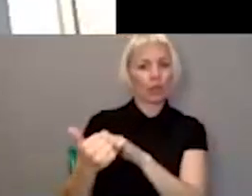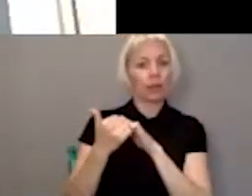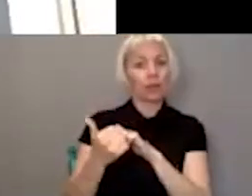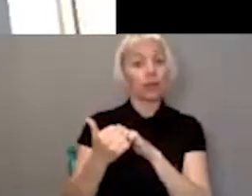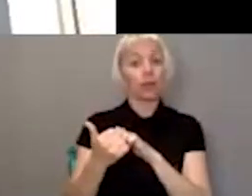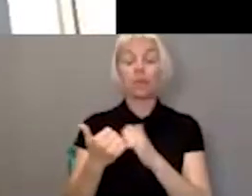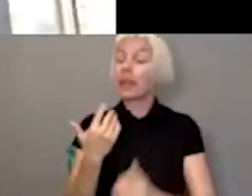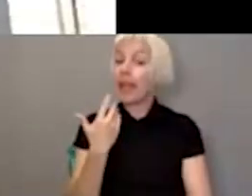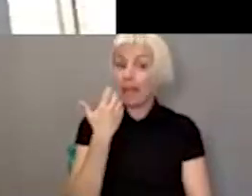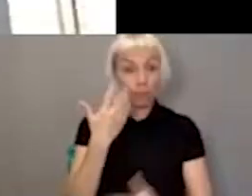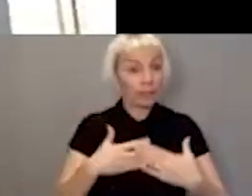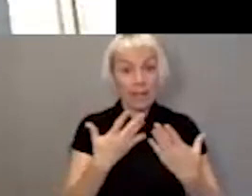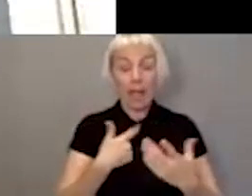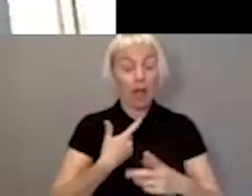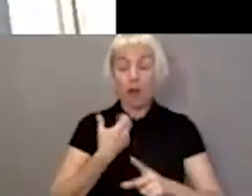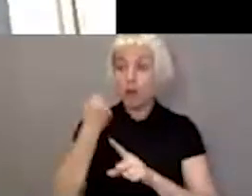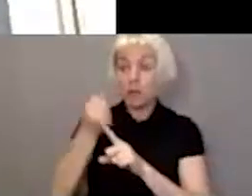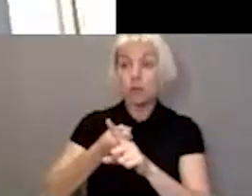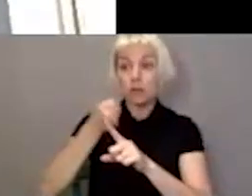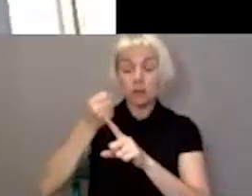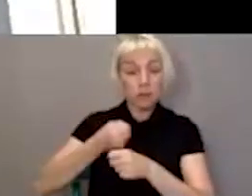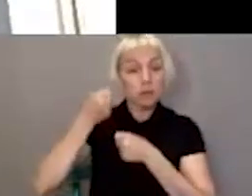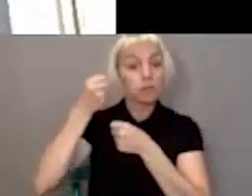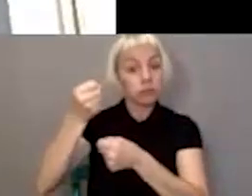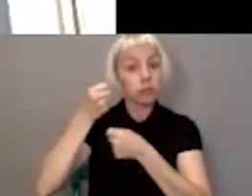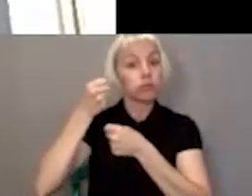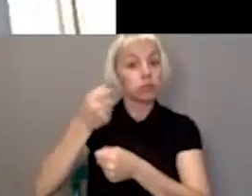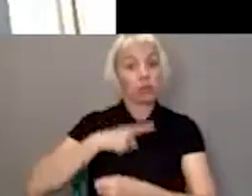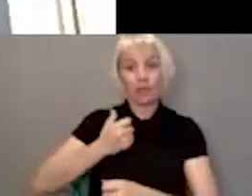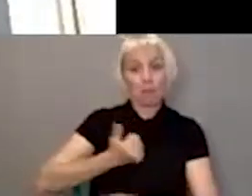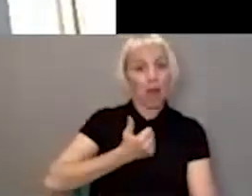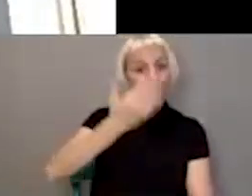Elders in that space. It is just something for people to have a think about when we step